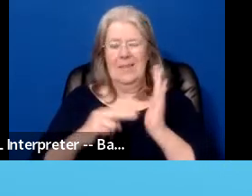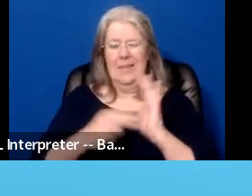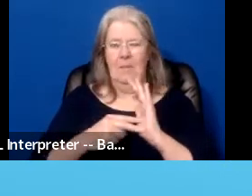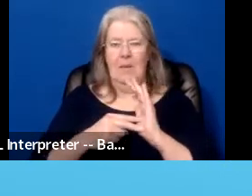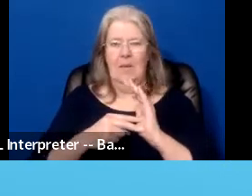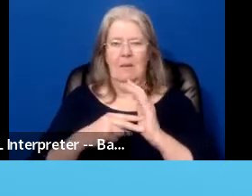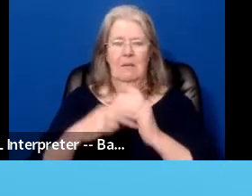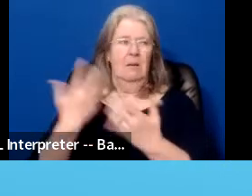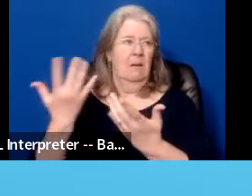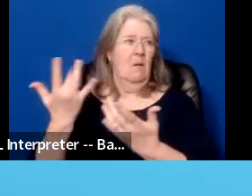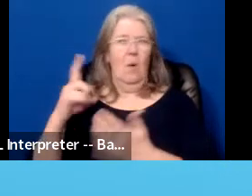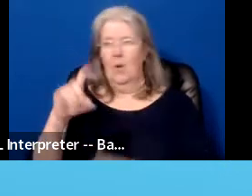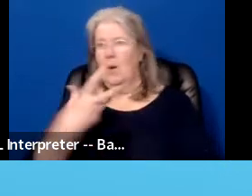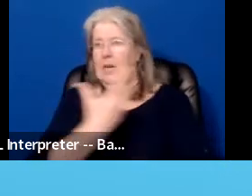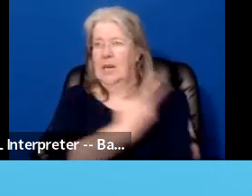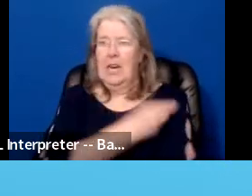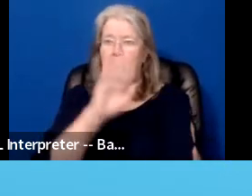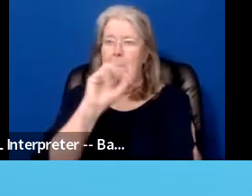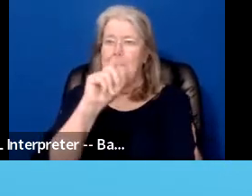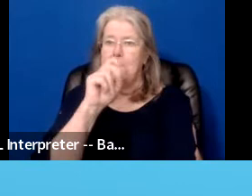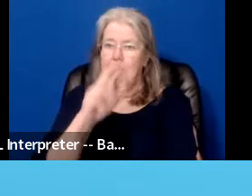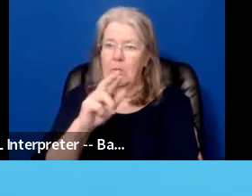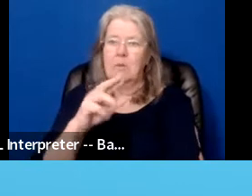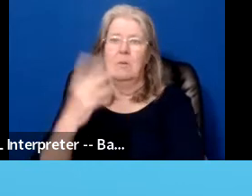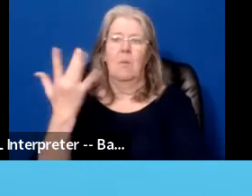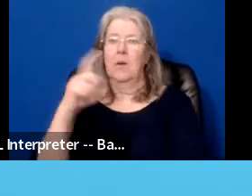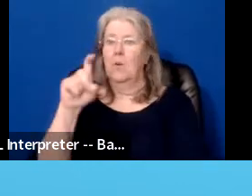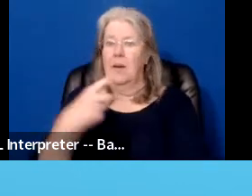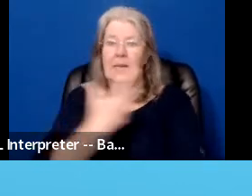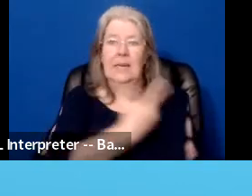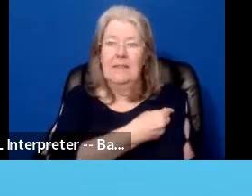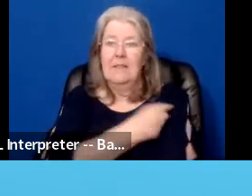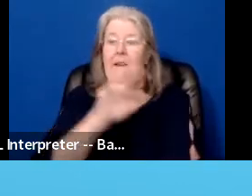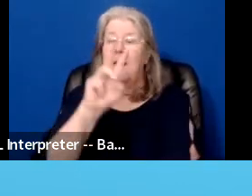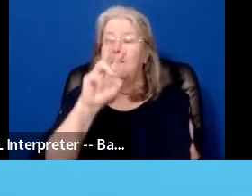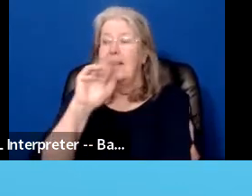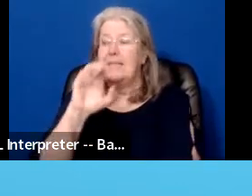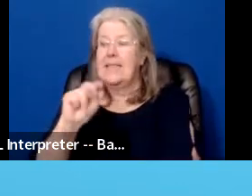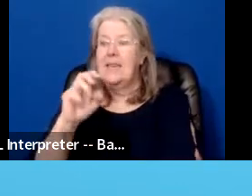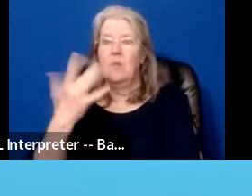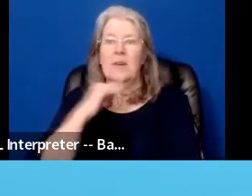I have to get boosters? And why do I have to get a vaccine, and if I got a vaccine why isn't it protecting me from the variance?